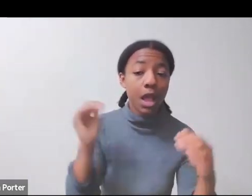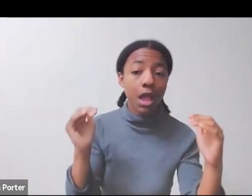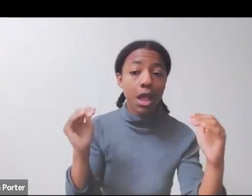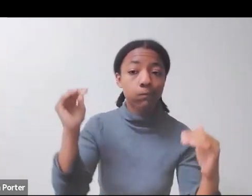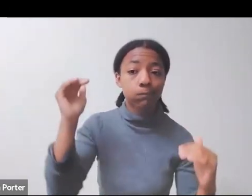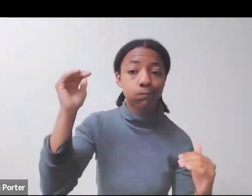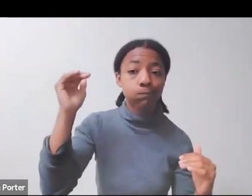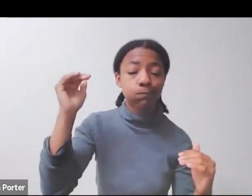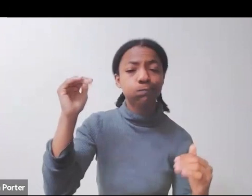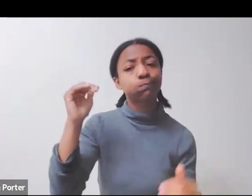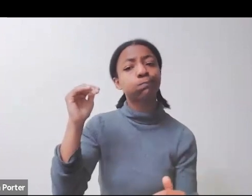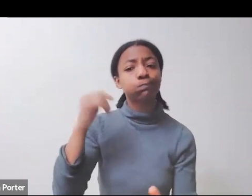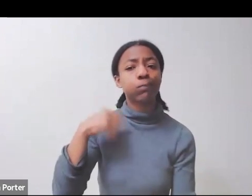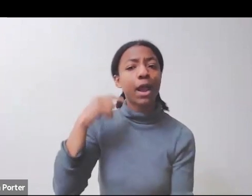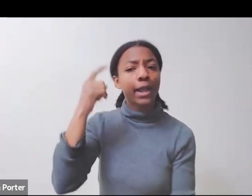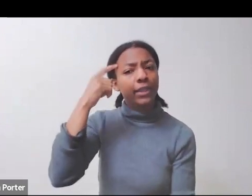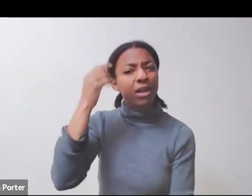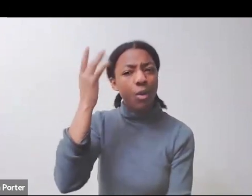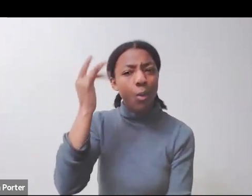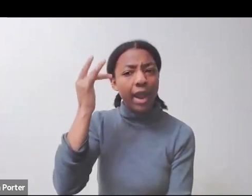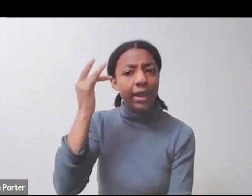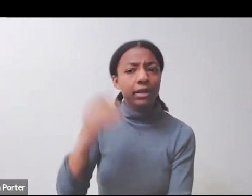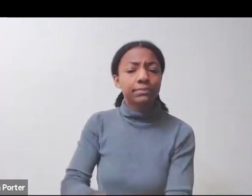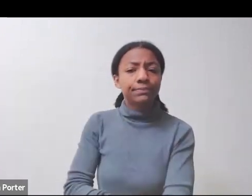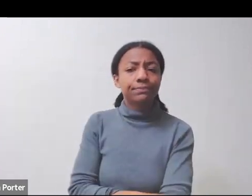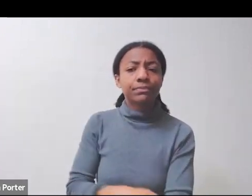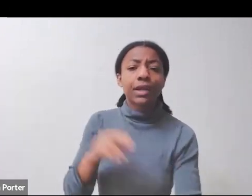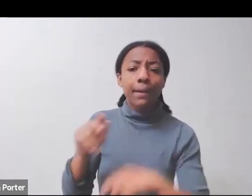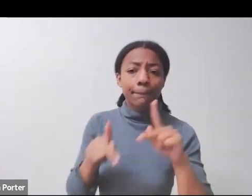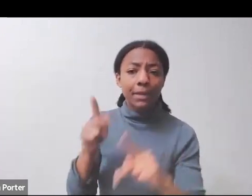I think that's because people saw that question and said, "Well, I really need glasses."